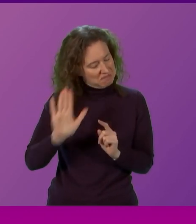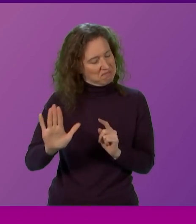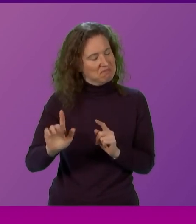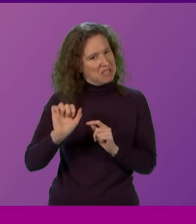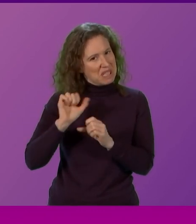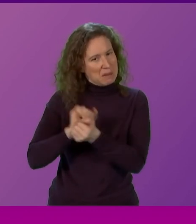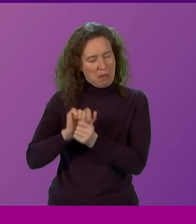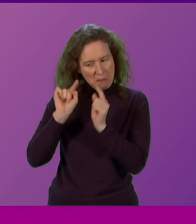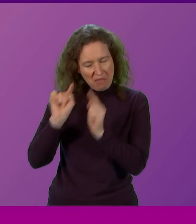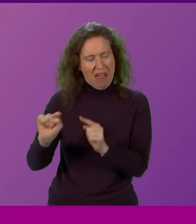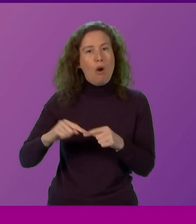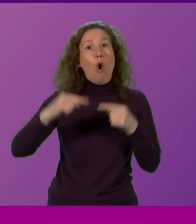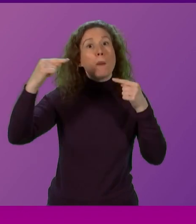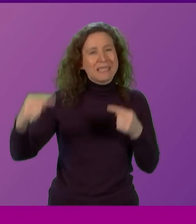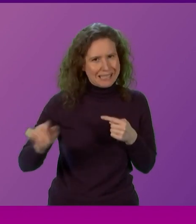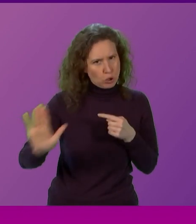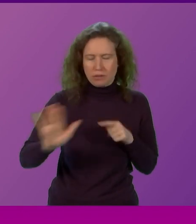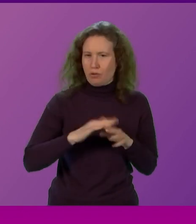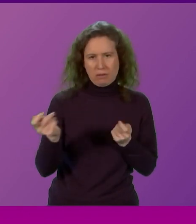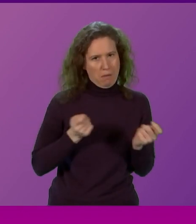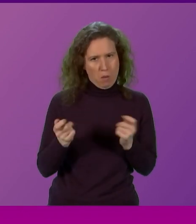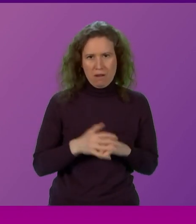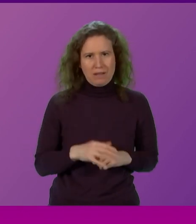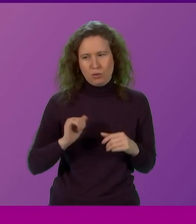they belong: in opposition in Scottish politics.